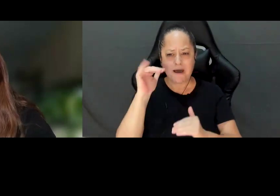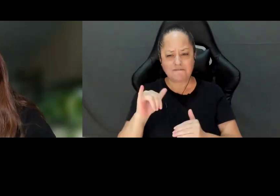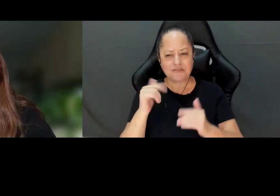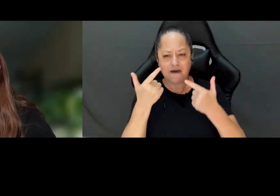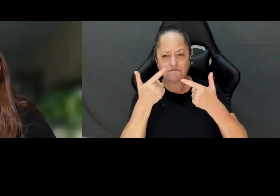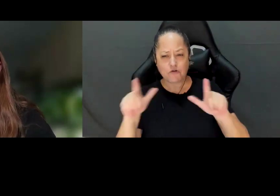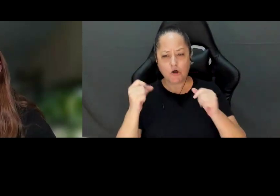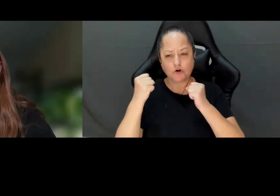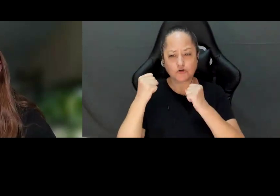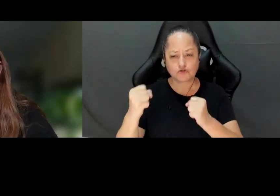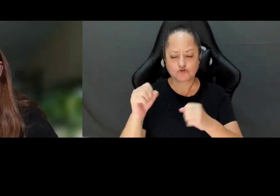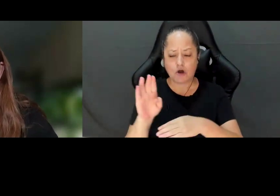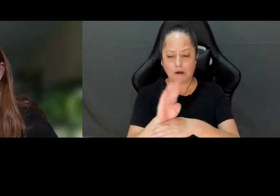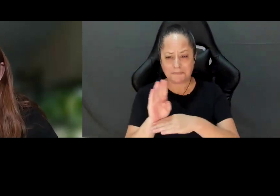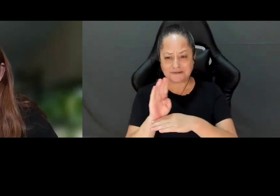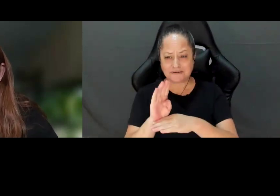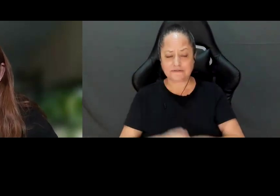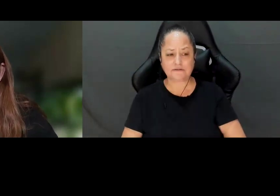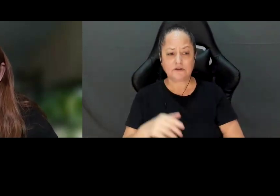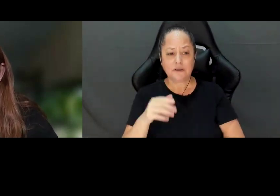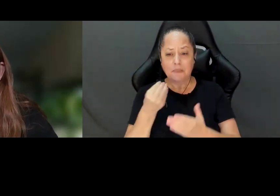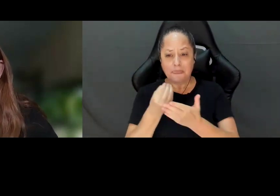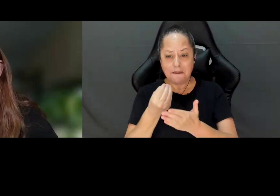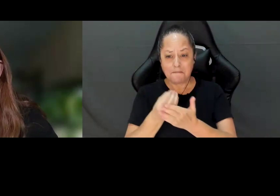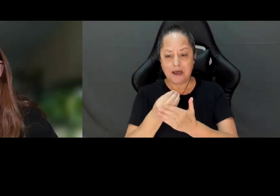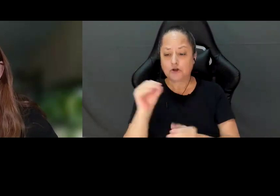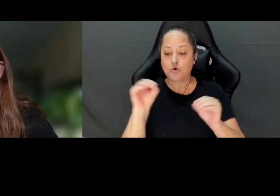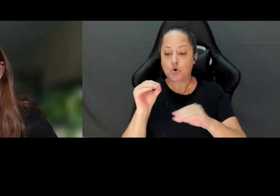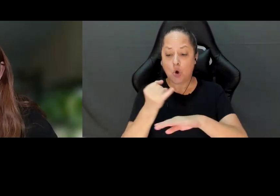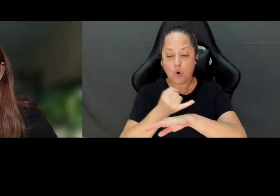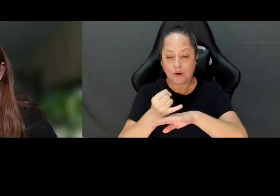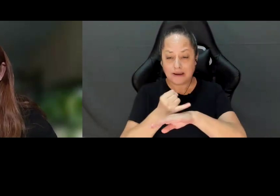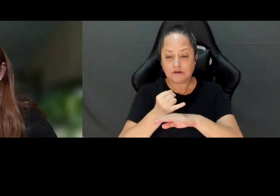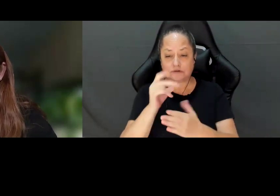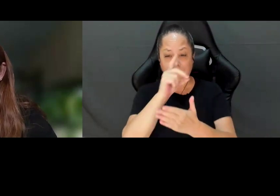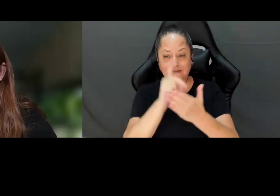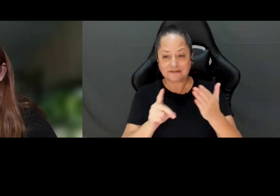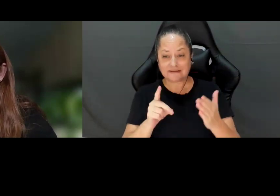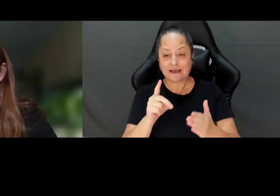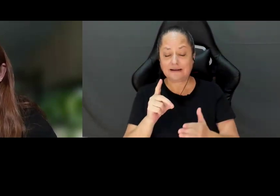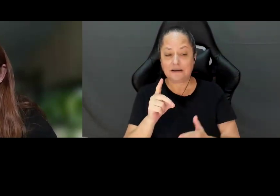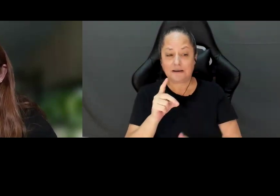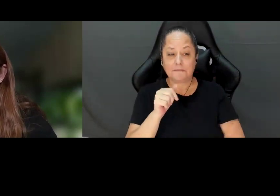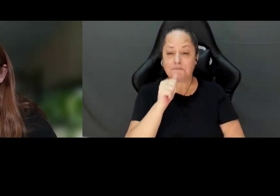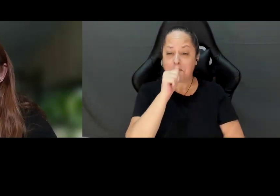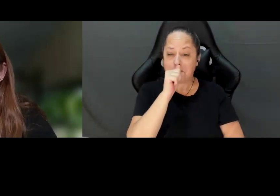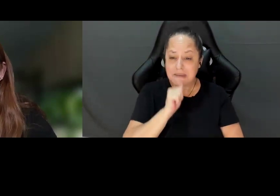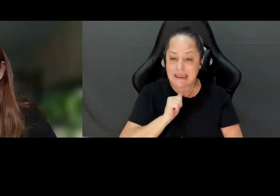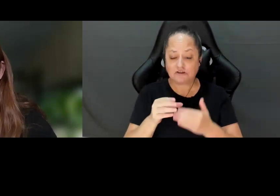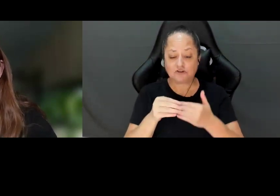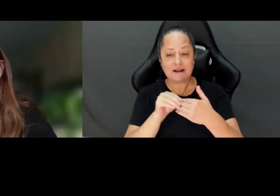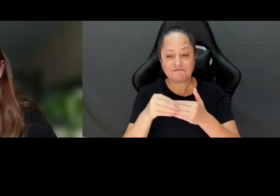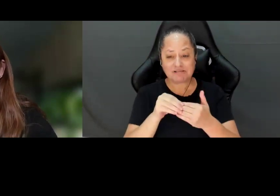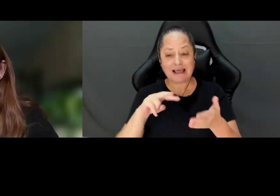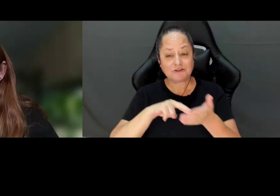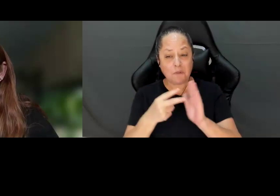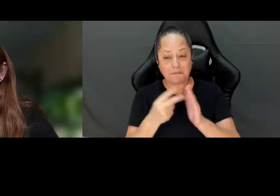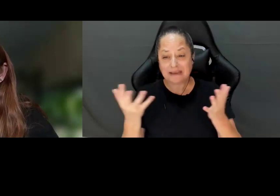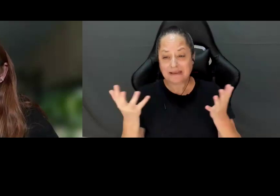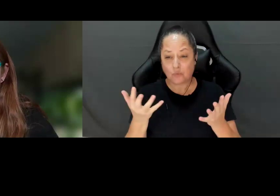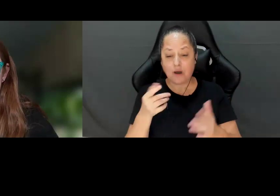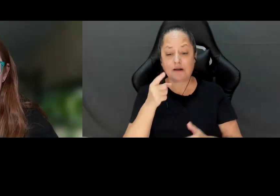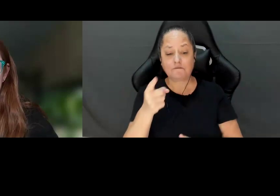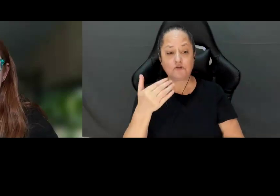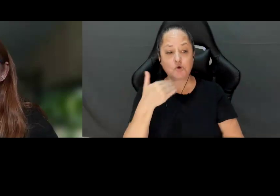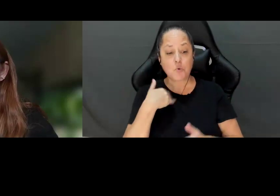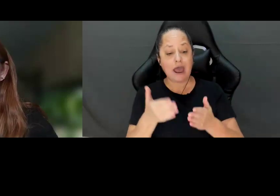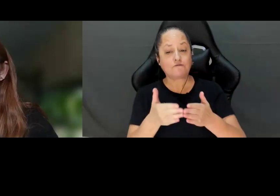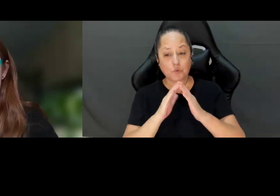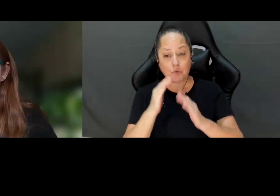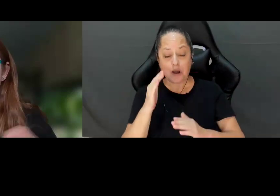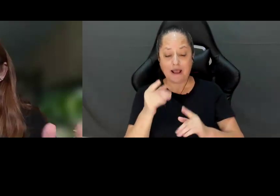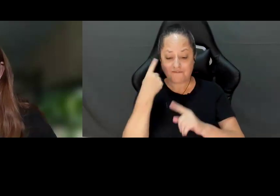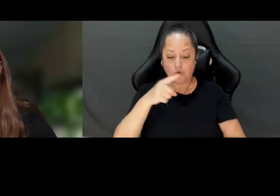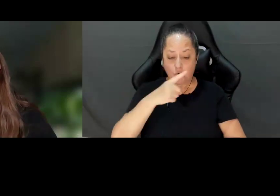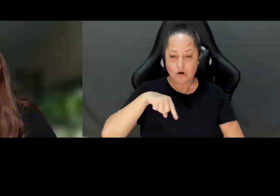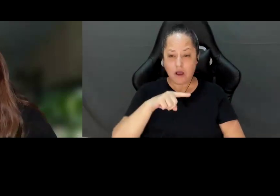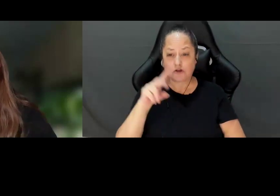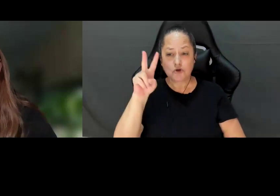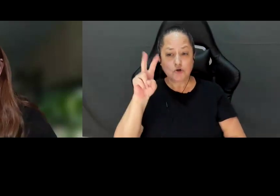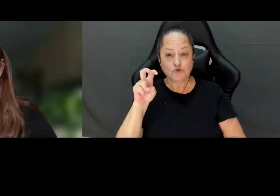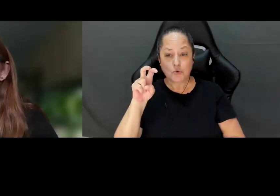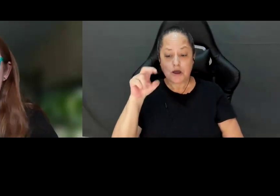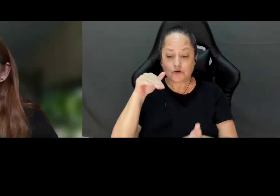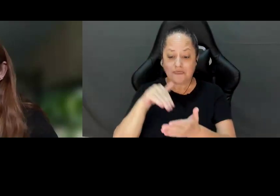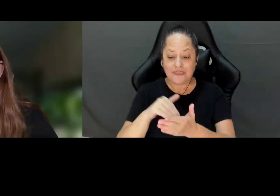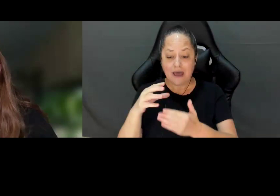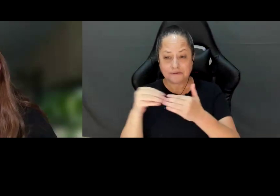What that means is that if you have a request for us that's 200,000 and it is insurance